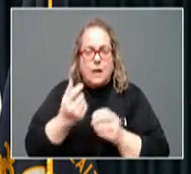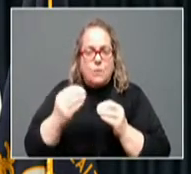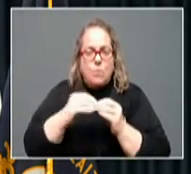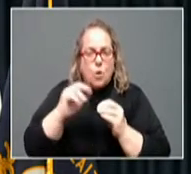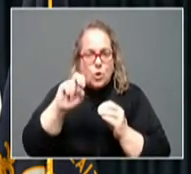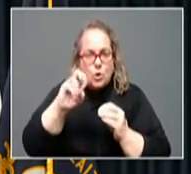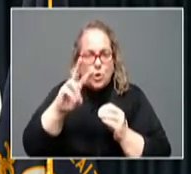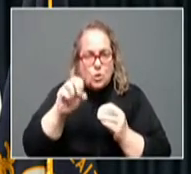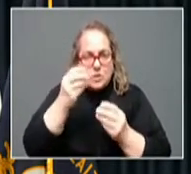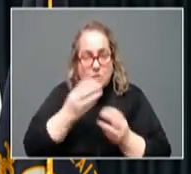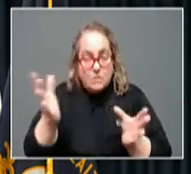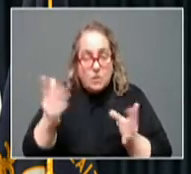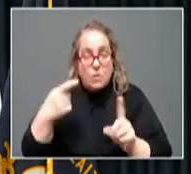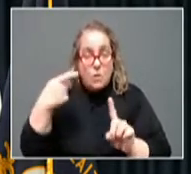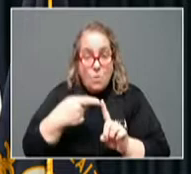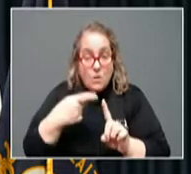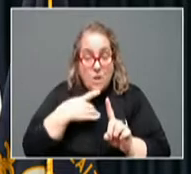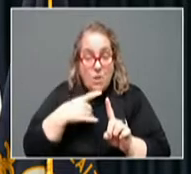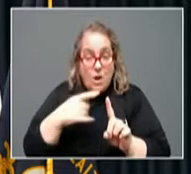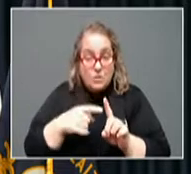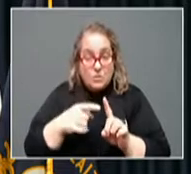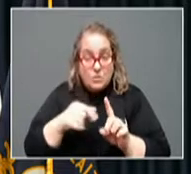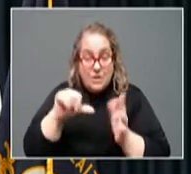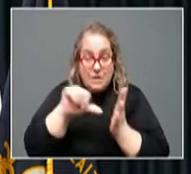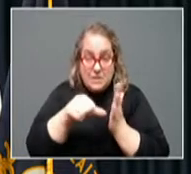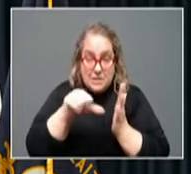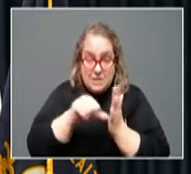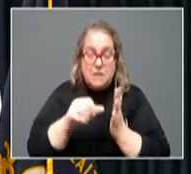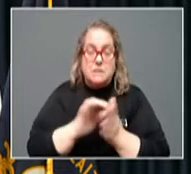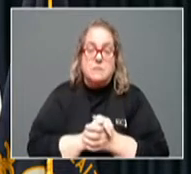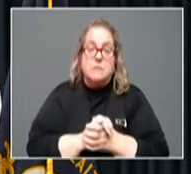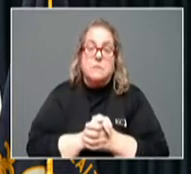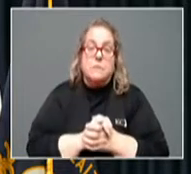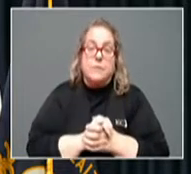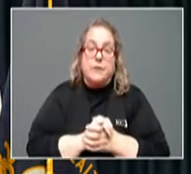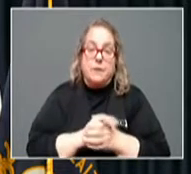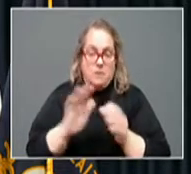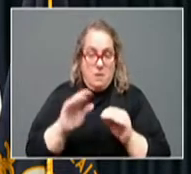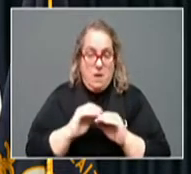I'd like to emphasize first of all is that obviously we want to make sure